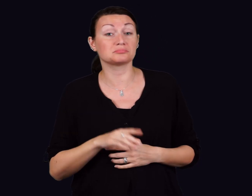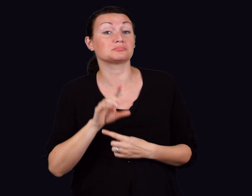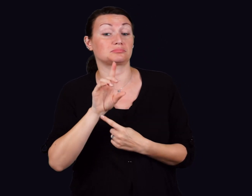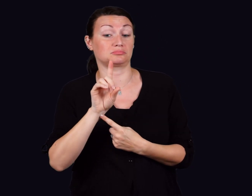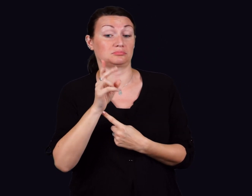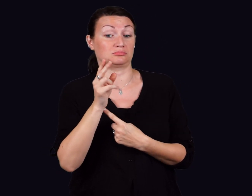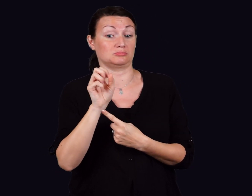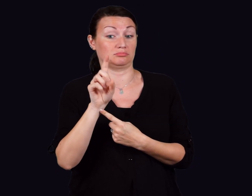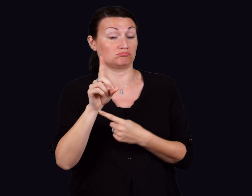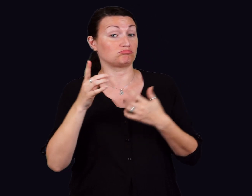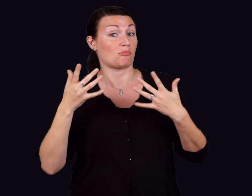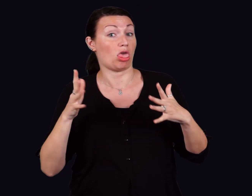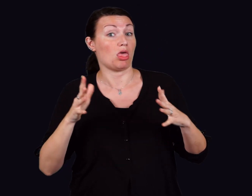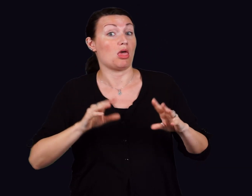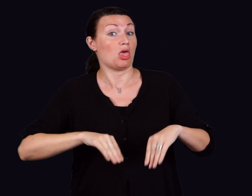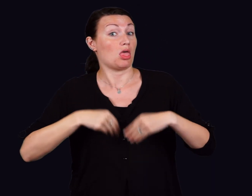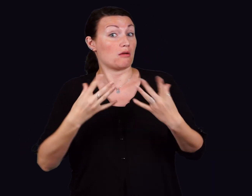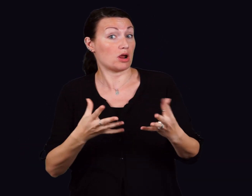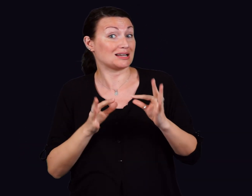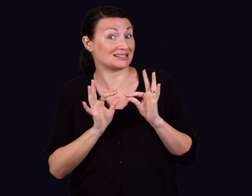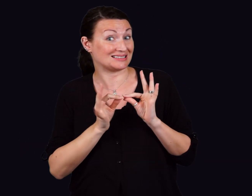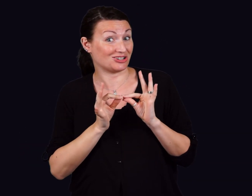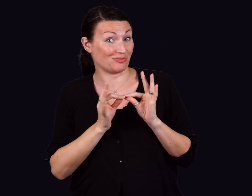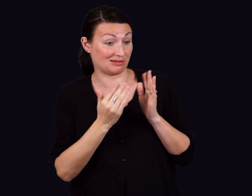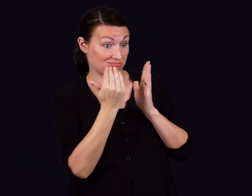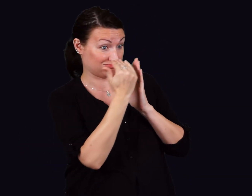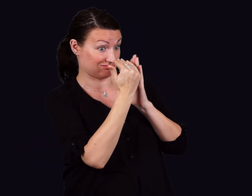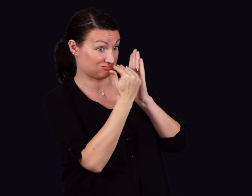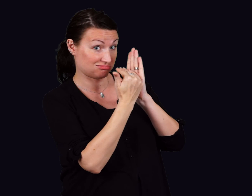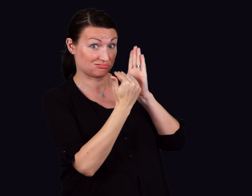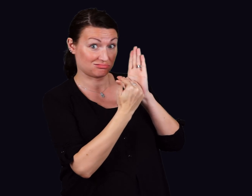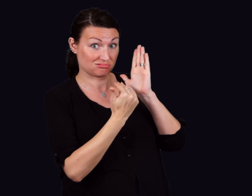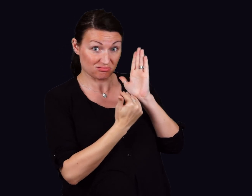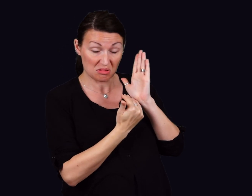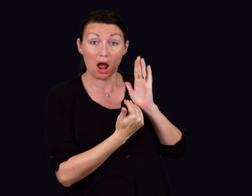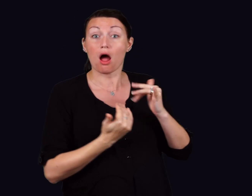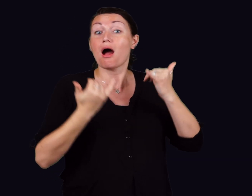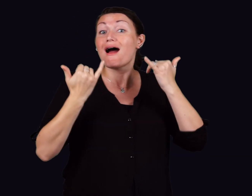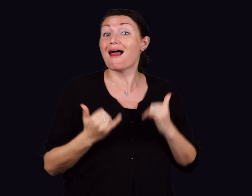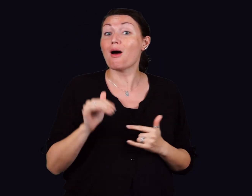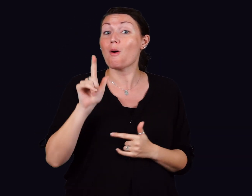*DHHSD will add a directory of real-time captioning (CART)